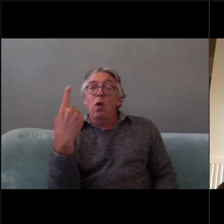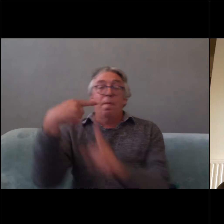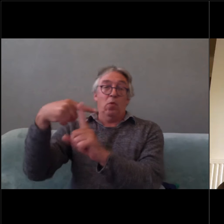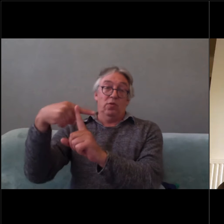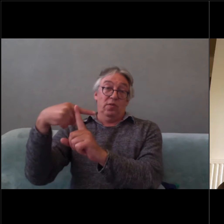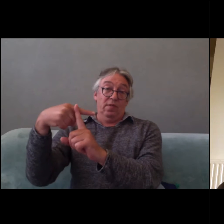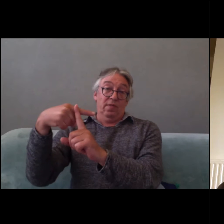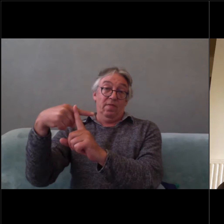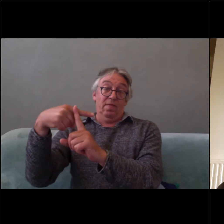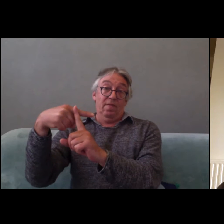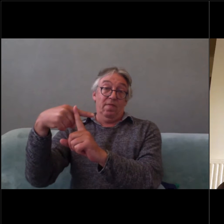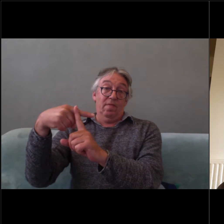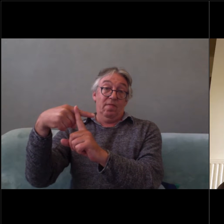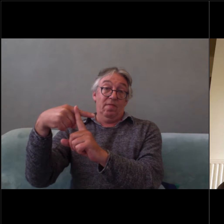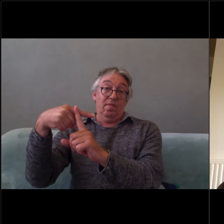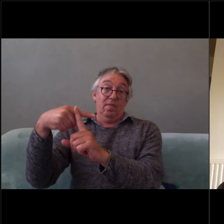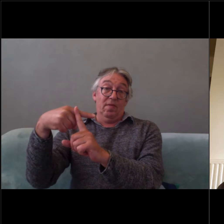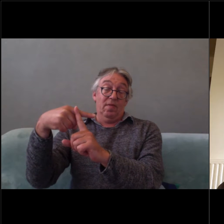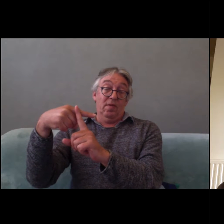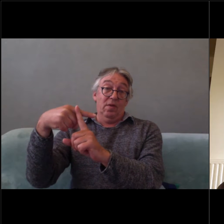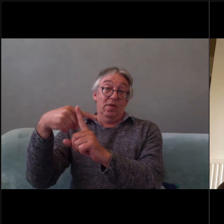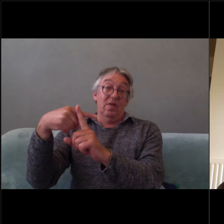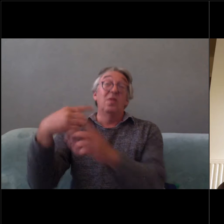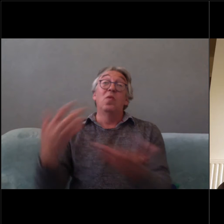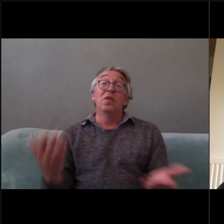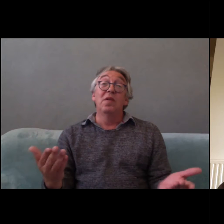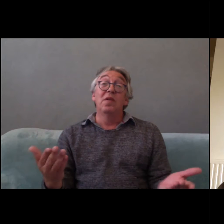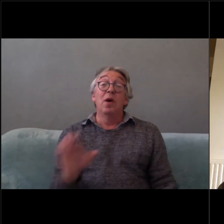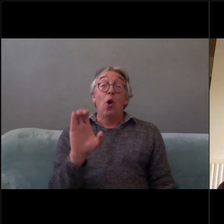It does not discriminate against anybody.